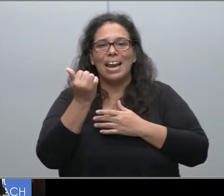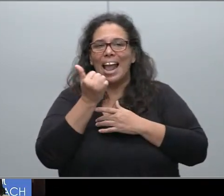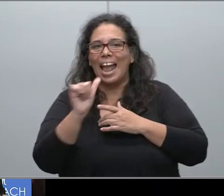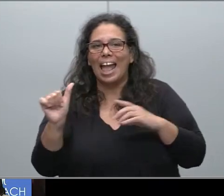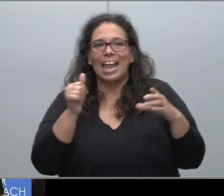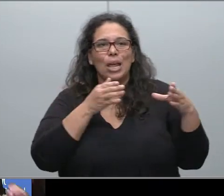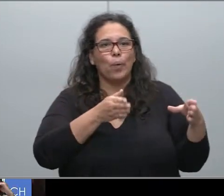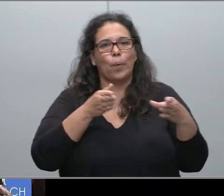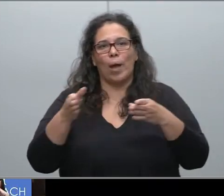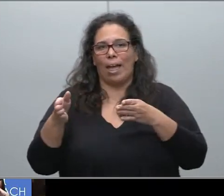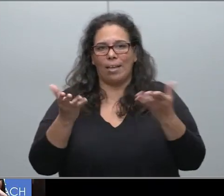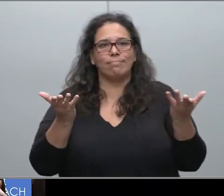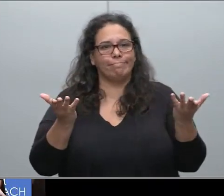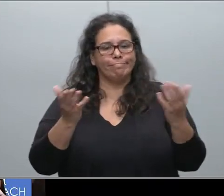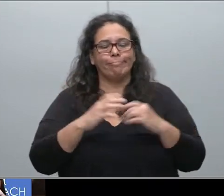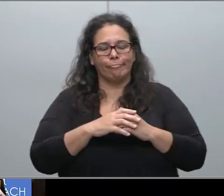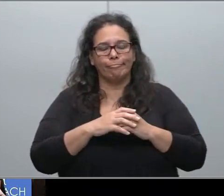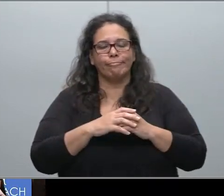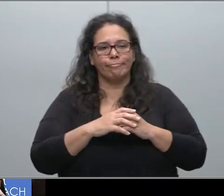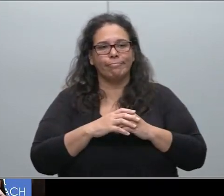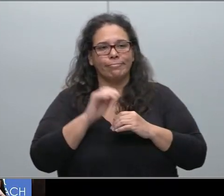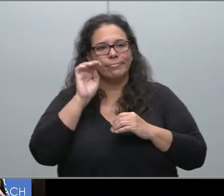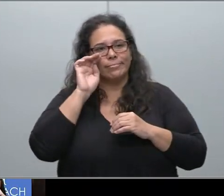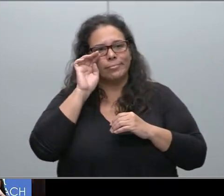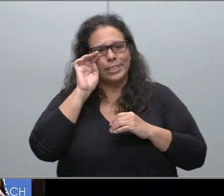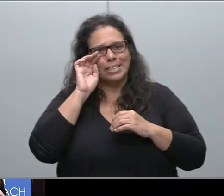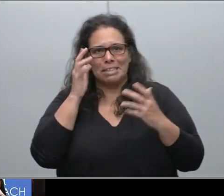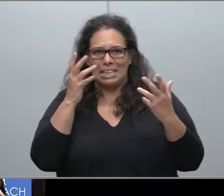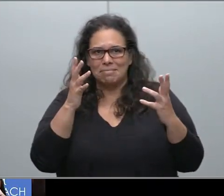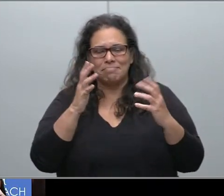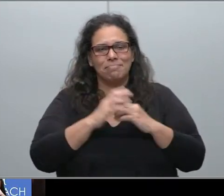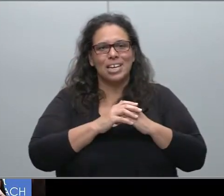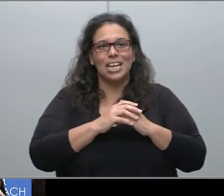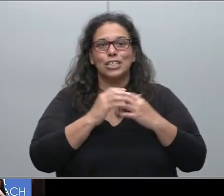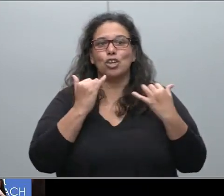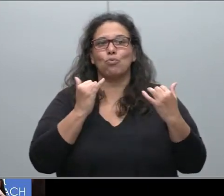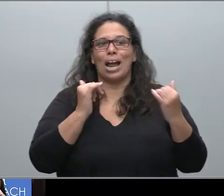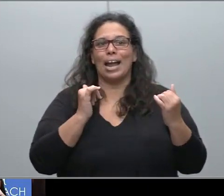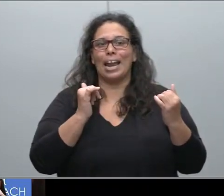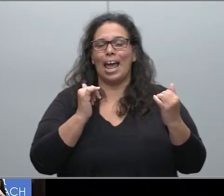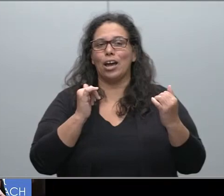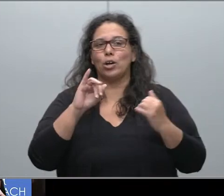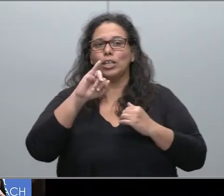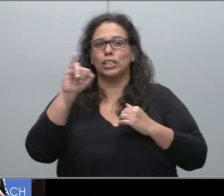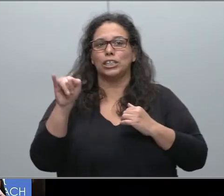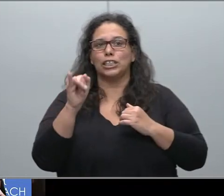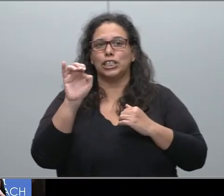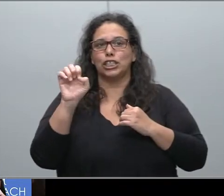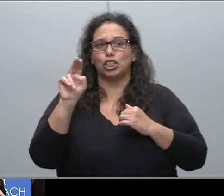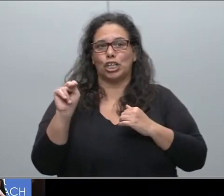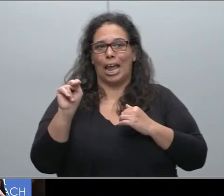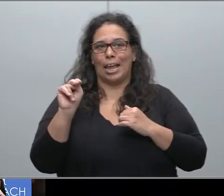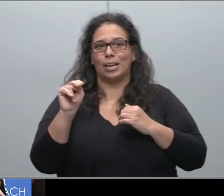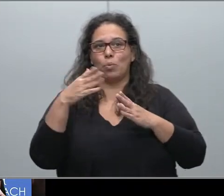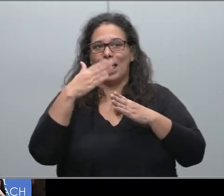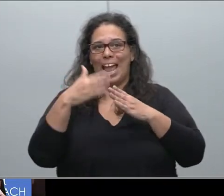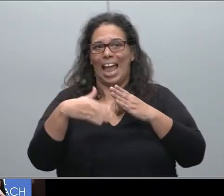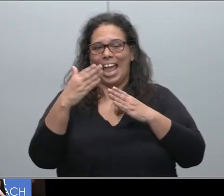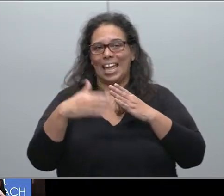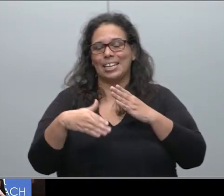disruption, interruption, will make them more behind, and how we can together work together